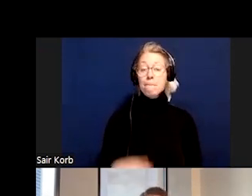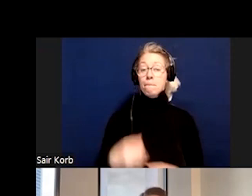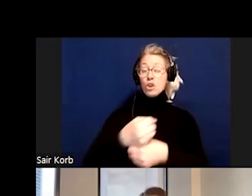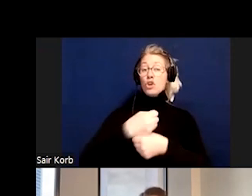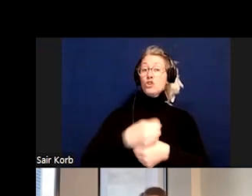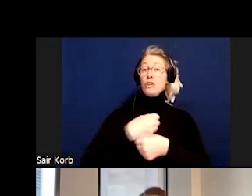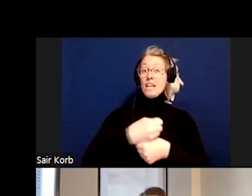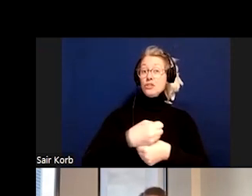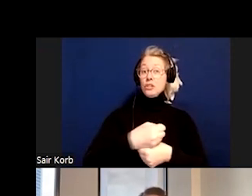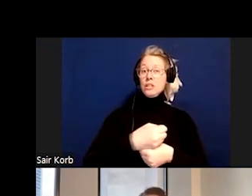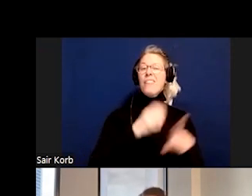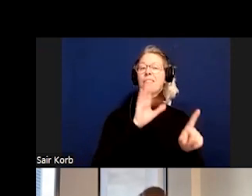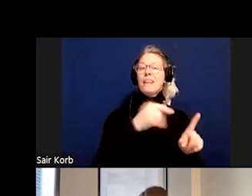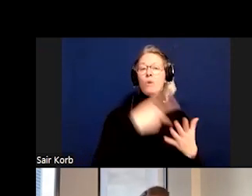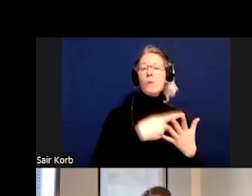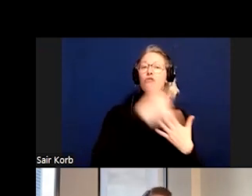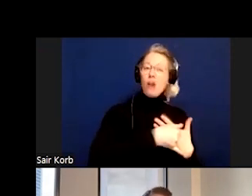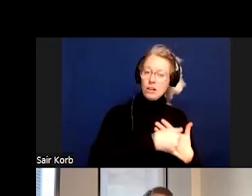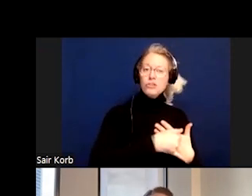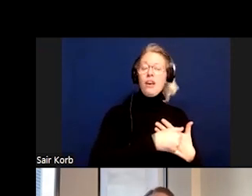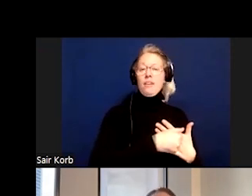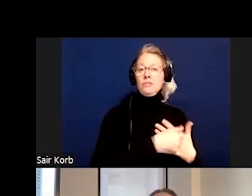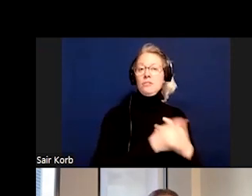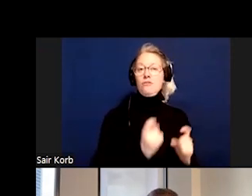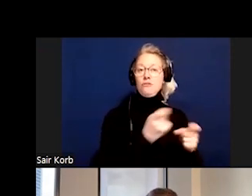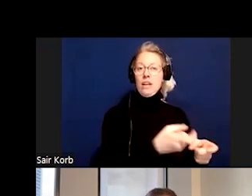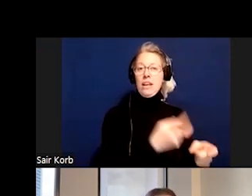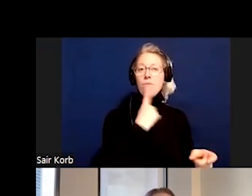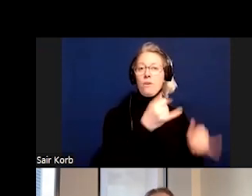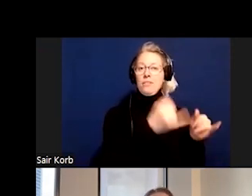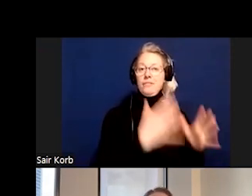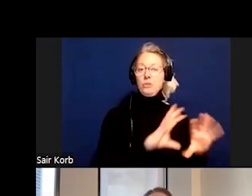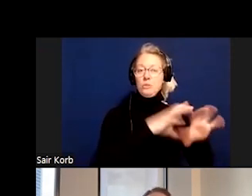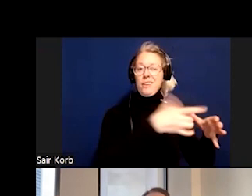Project Grant for Individuals and Collectives, and so we highly recommend that applicants